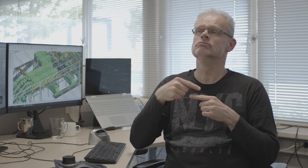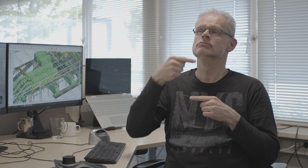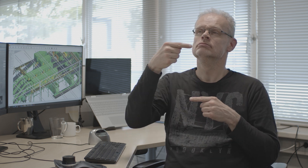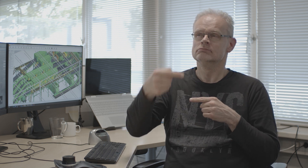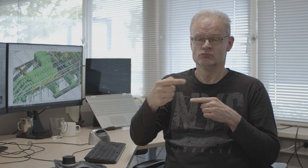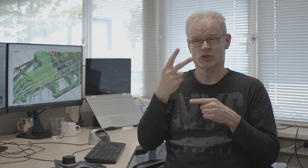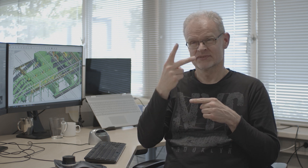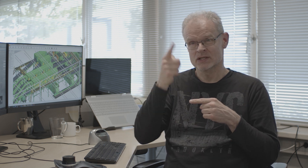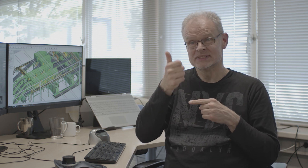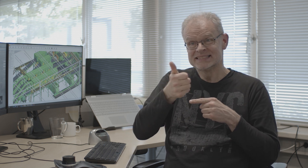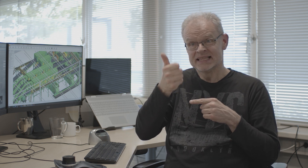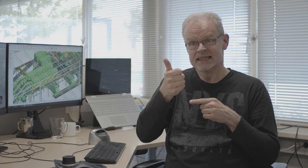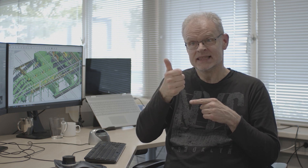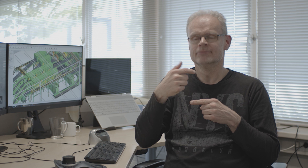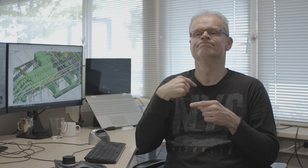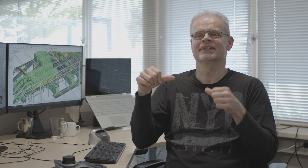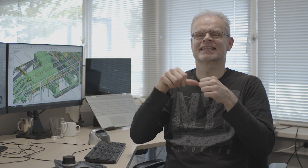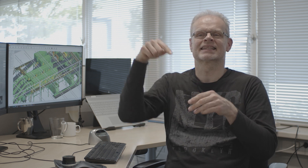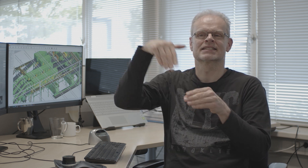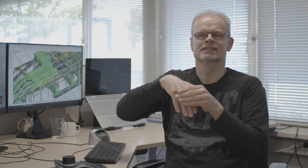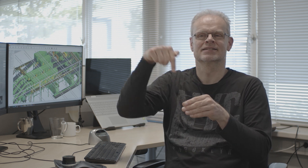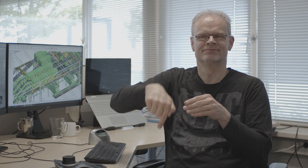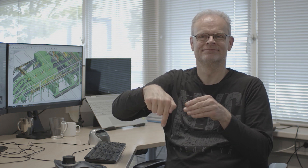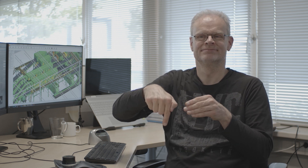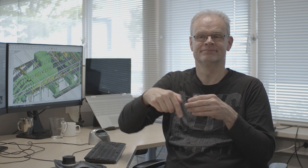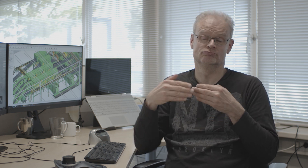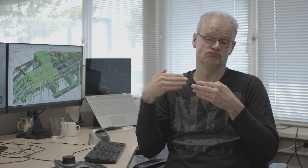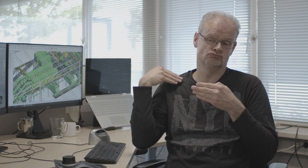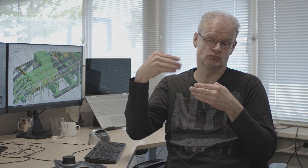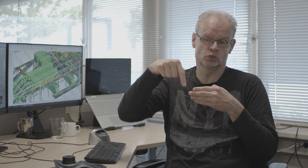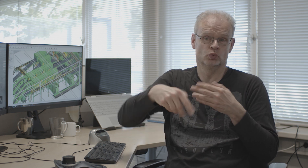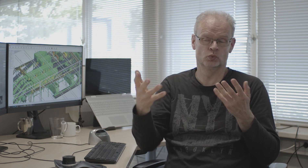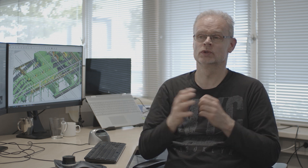In 2016, I joined this company.